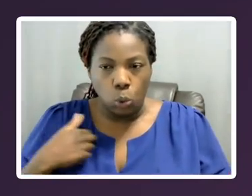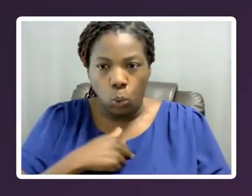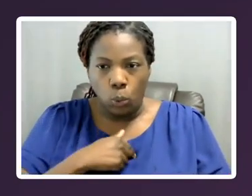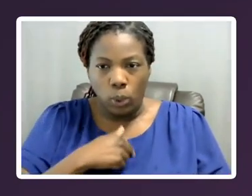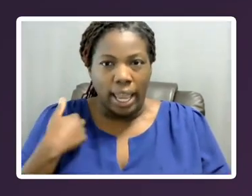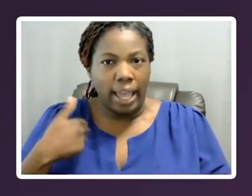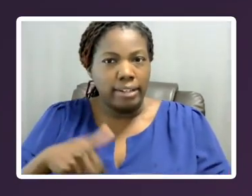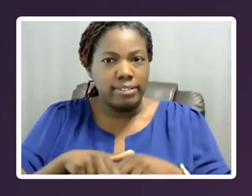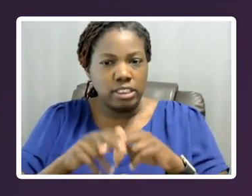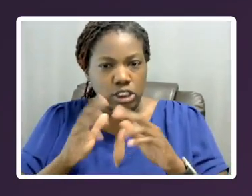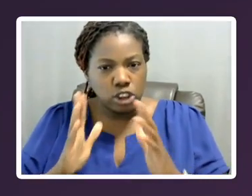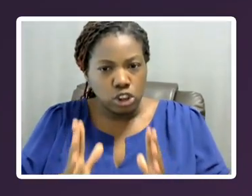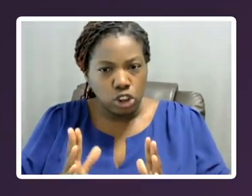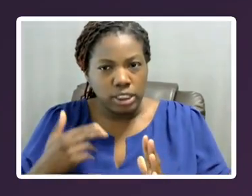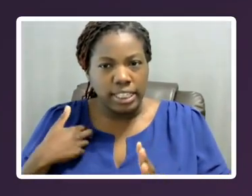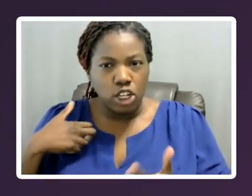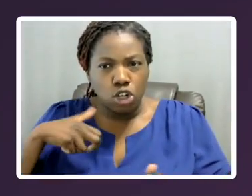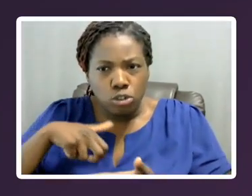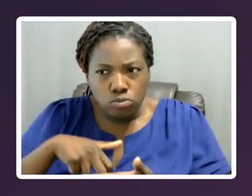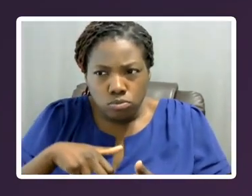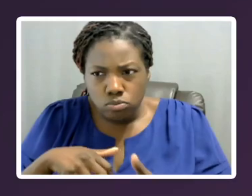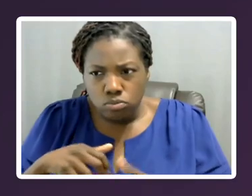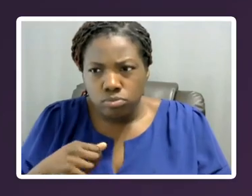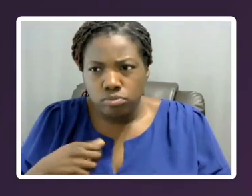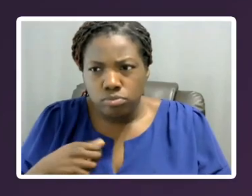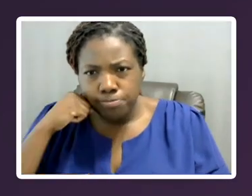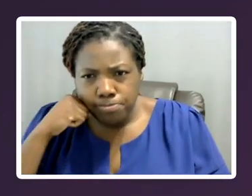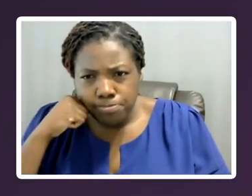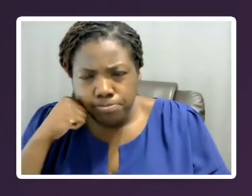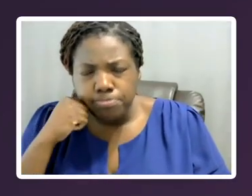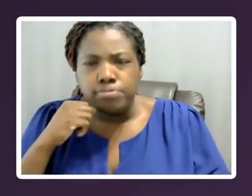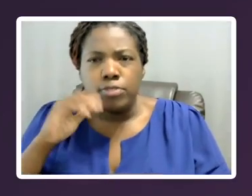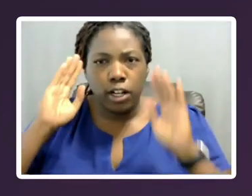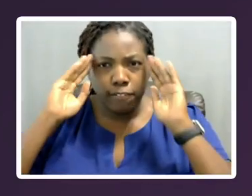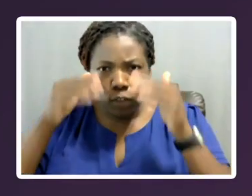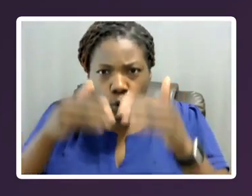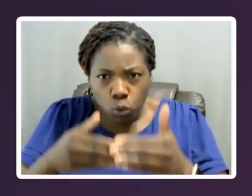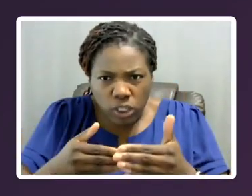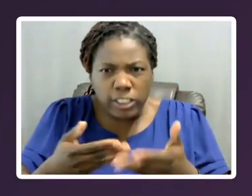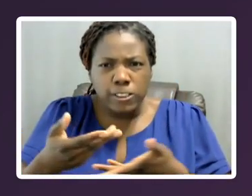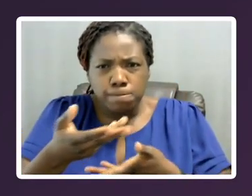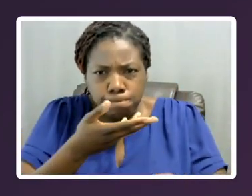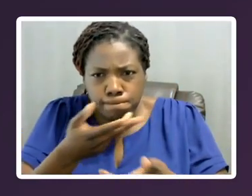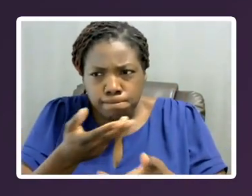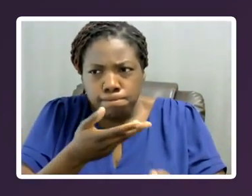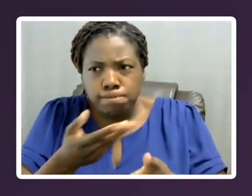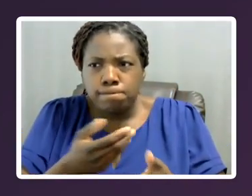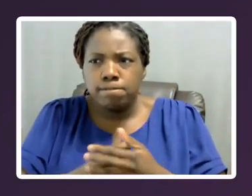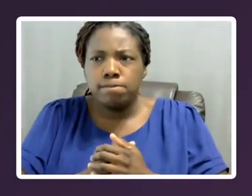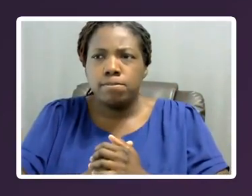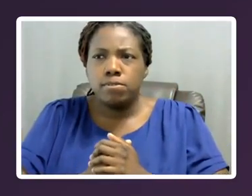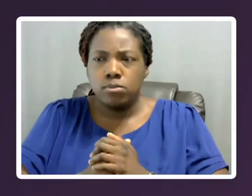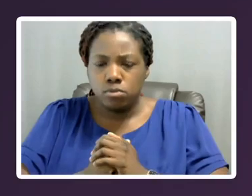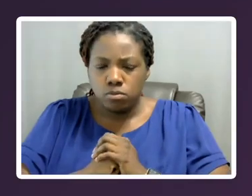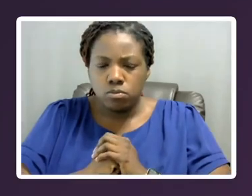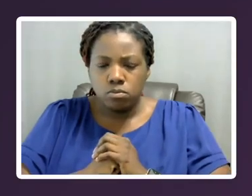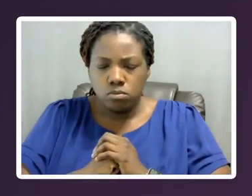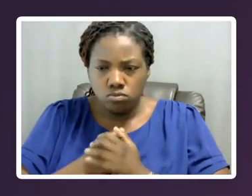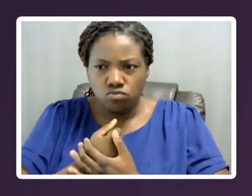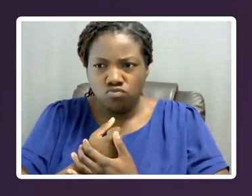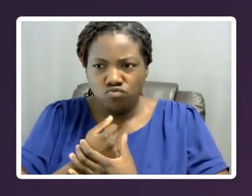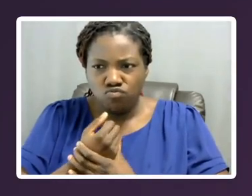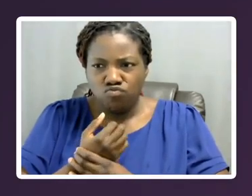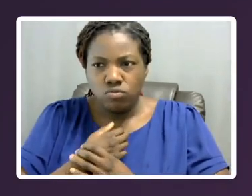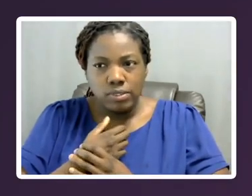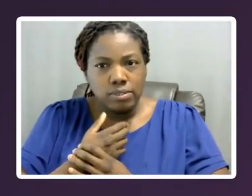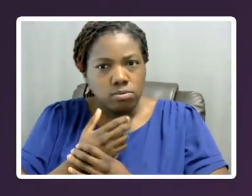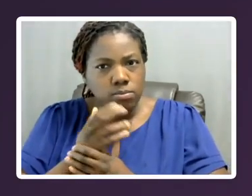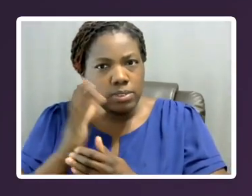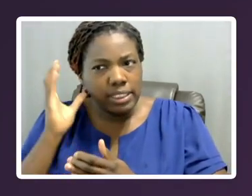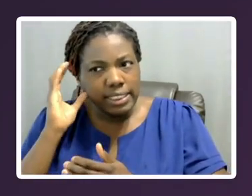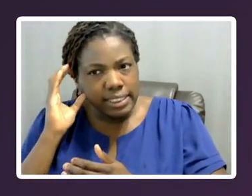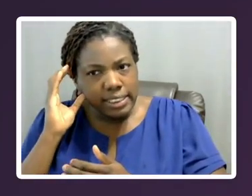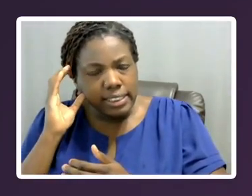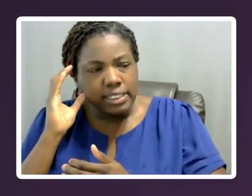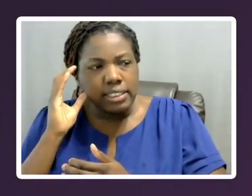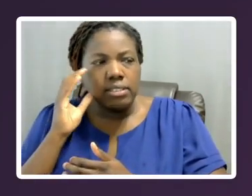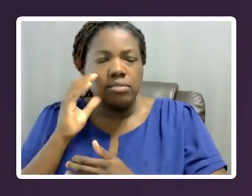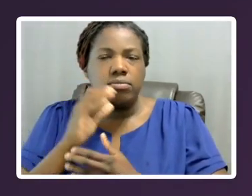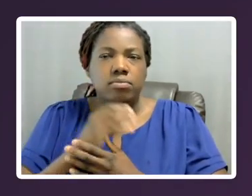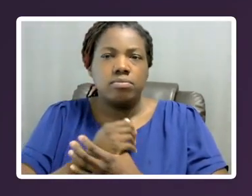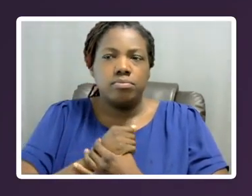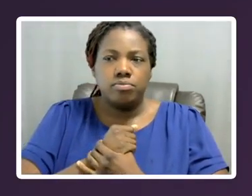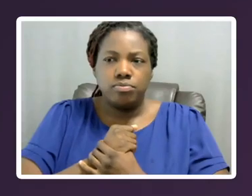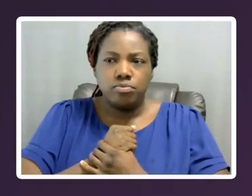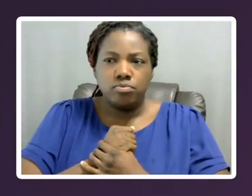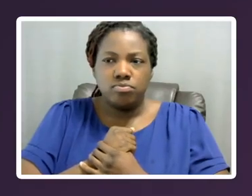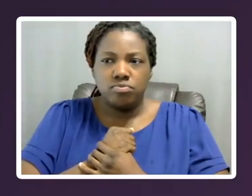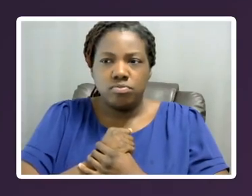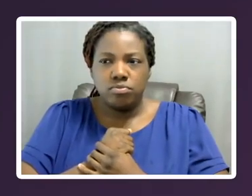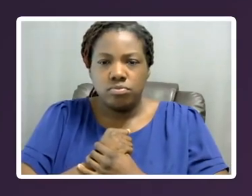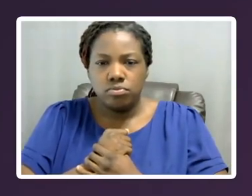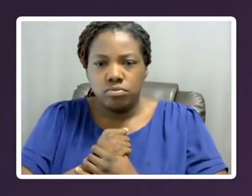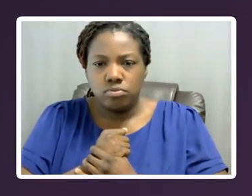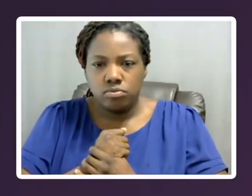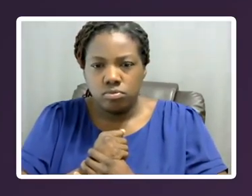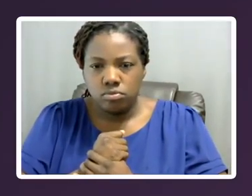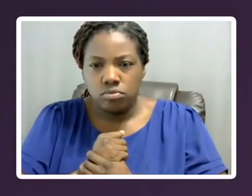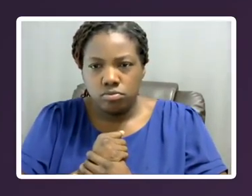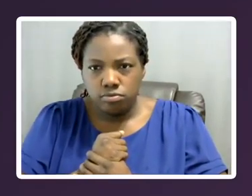over, focused, engaged. Ah, it looks like they're listening. They're leaning over. Excellent. So you